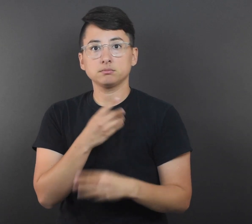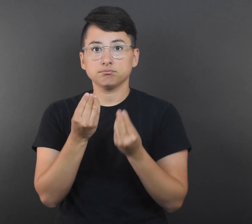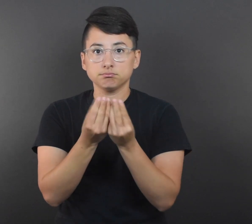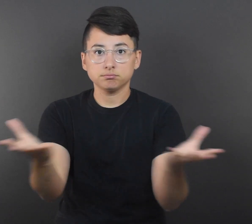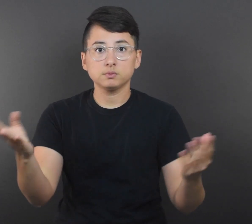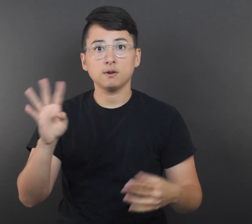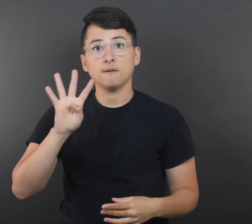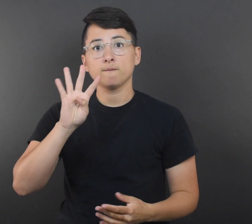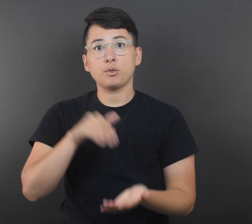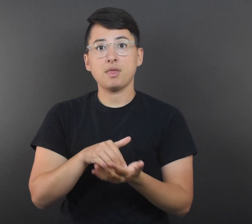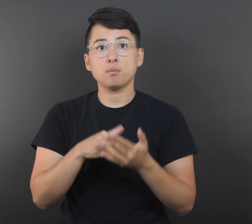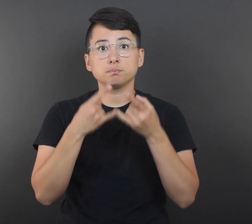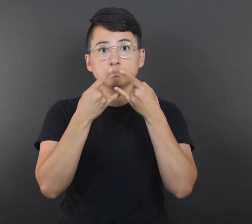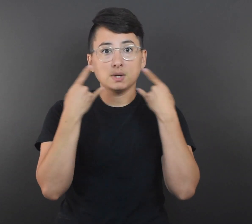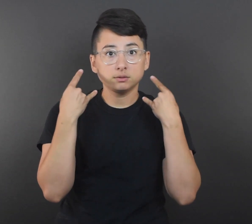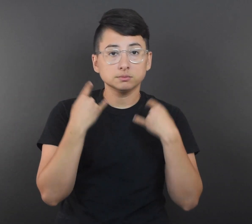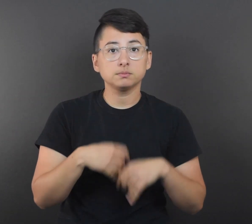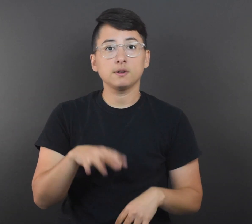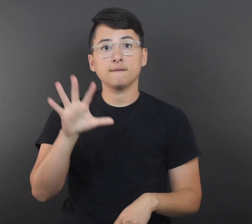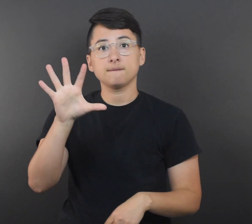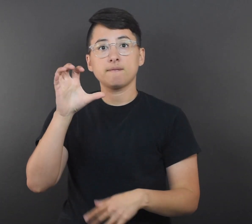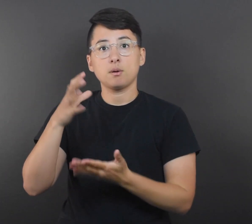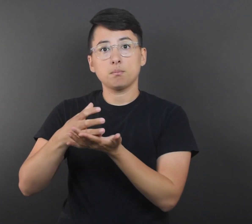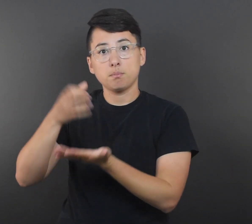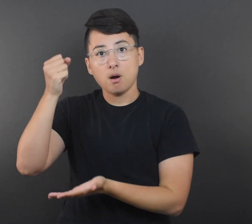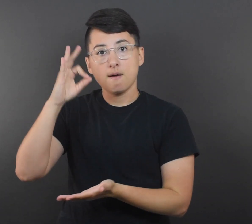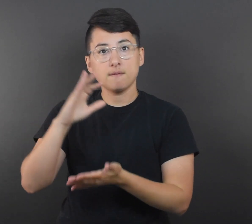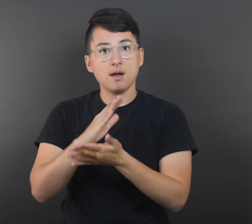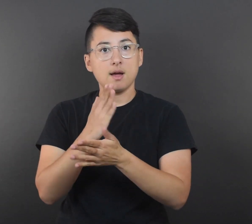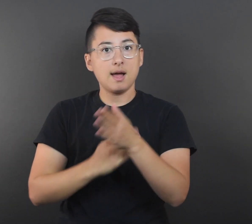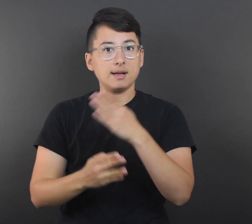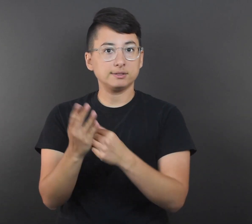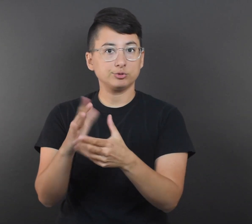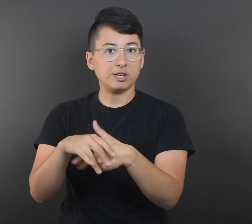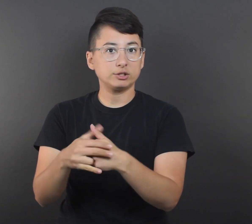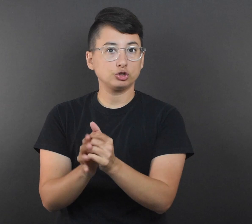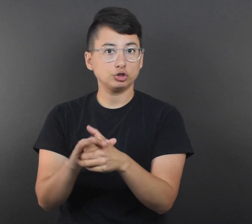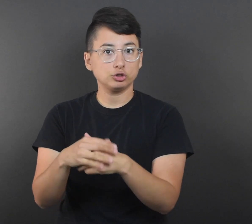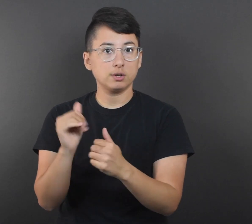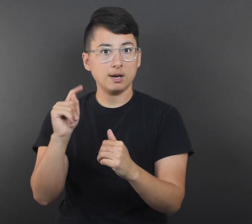4,000 masks and 500 bottles of hand sanitizer at community grassroots events.